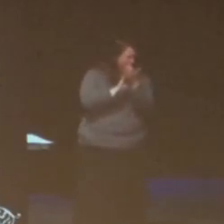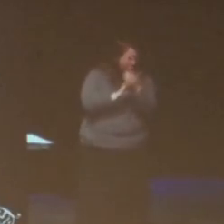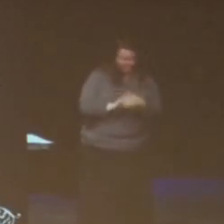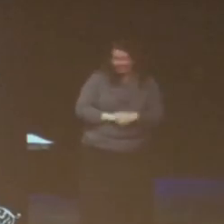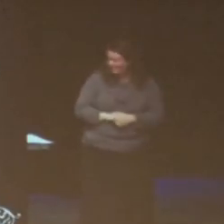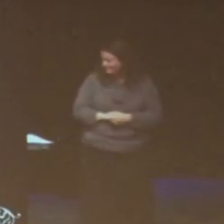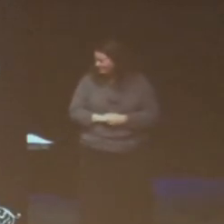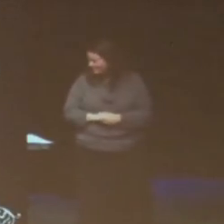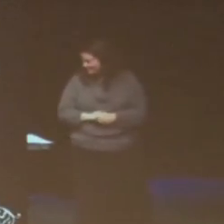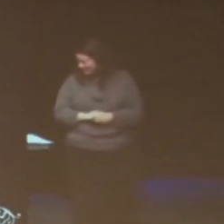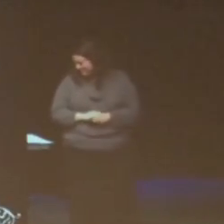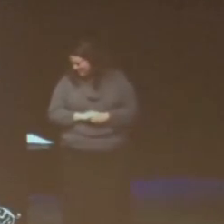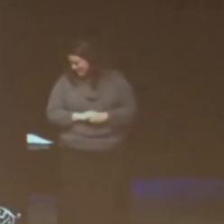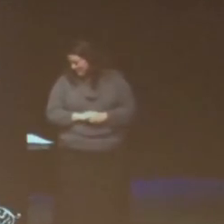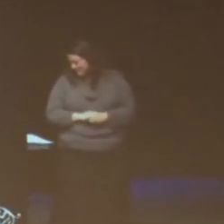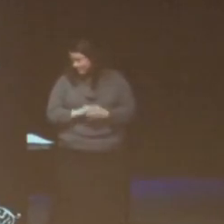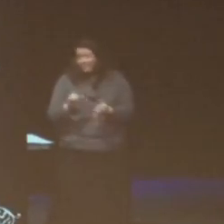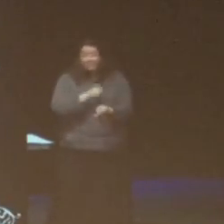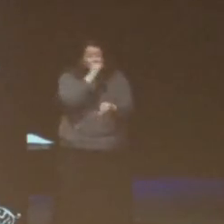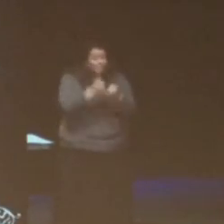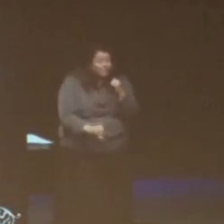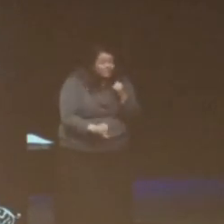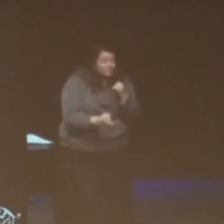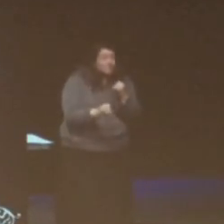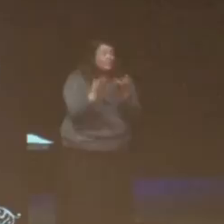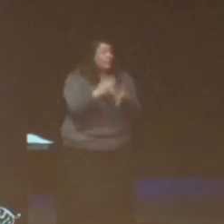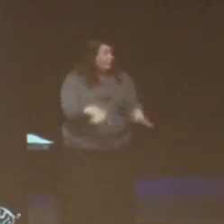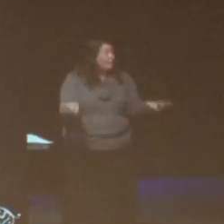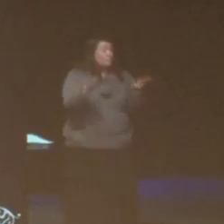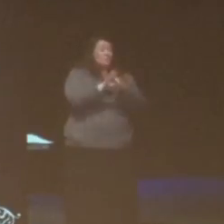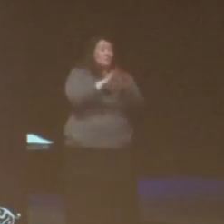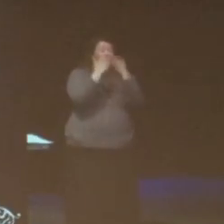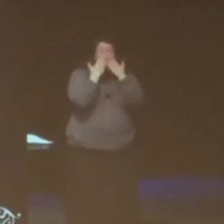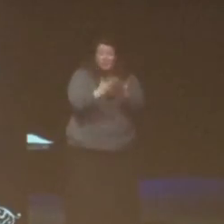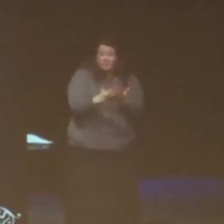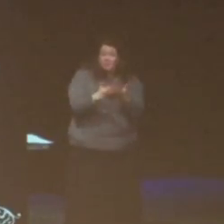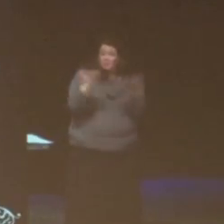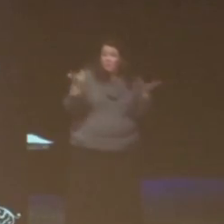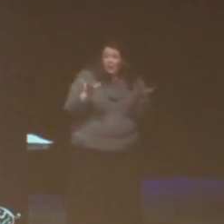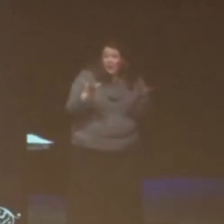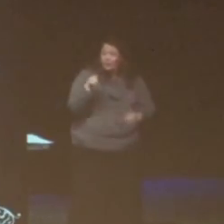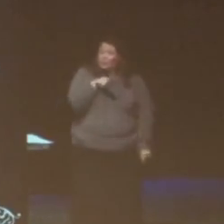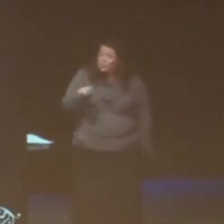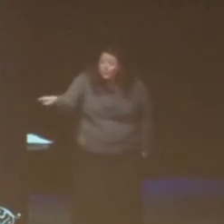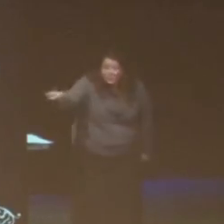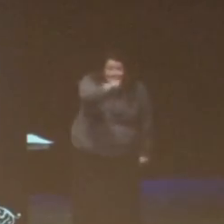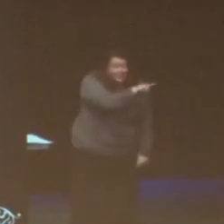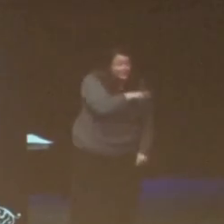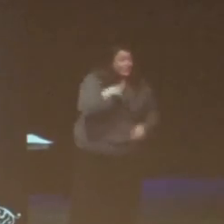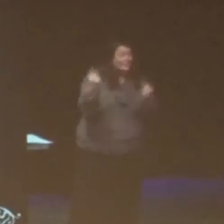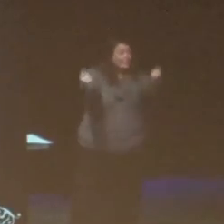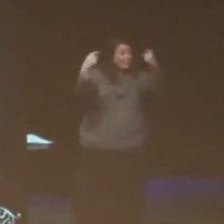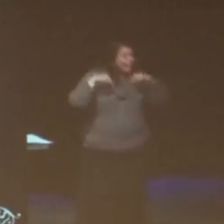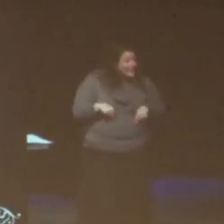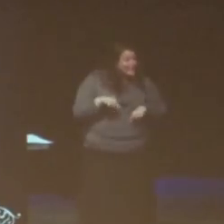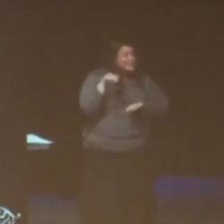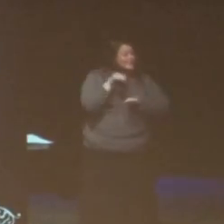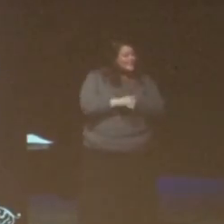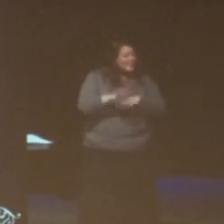an ally and partner, so I applaud them. And my last important thank you to all of you for coming